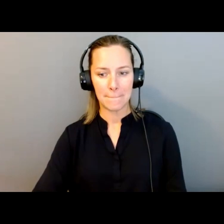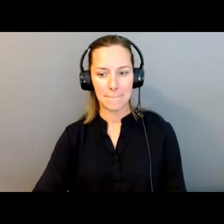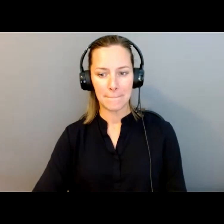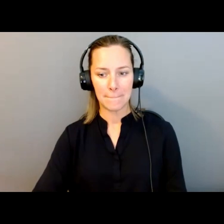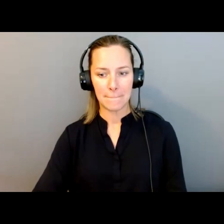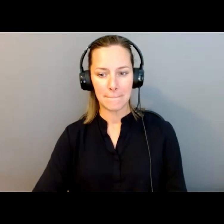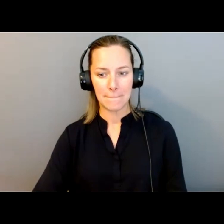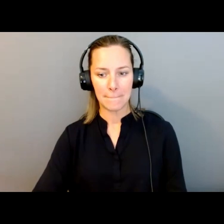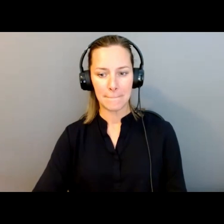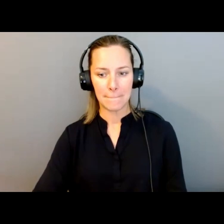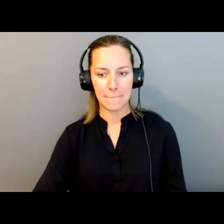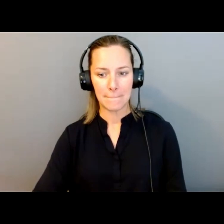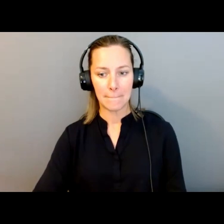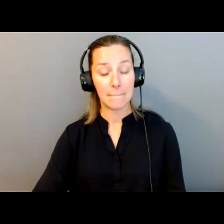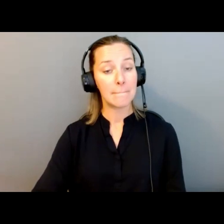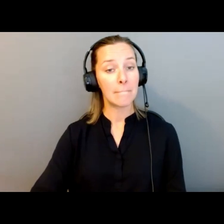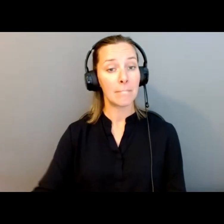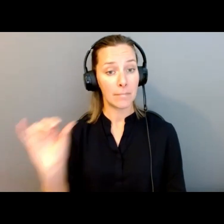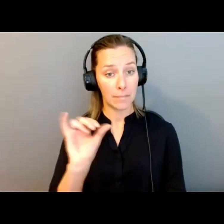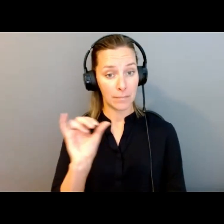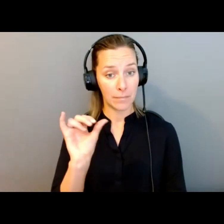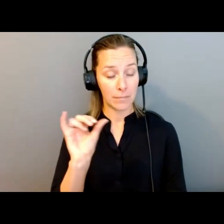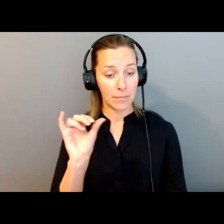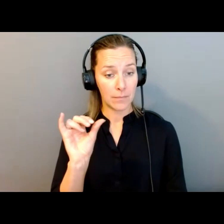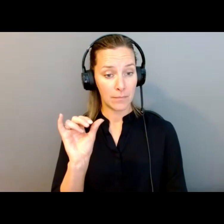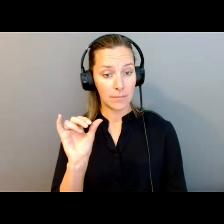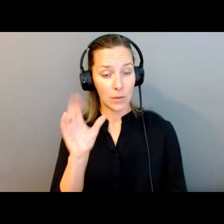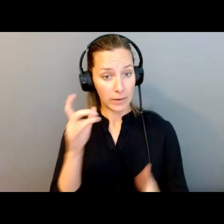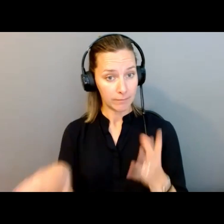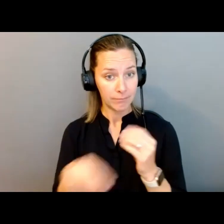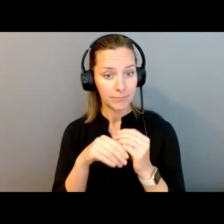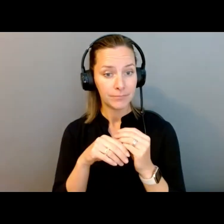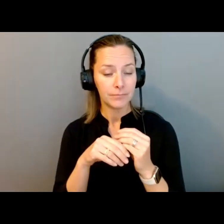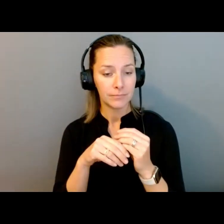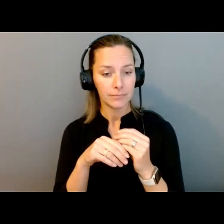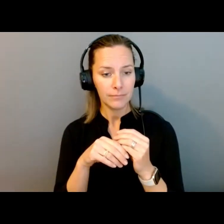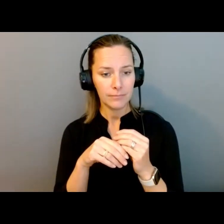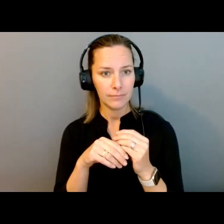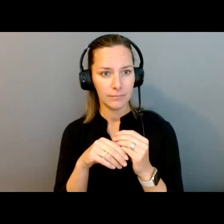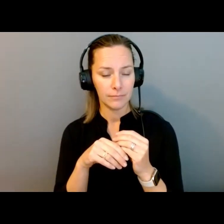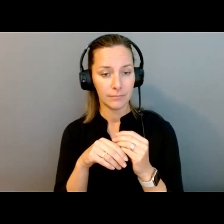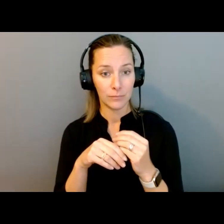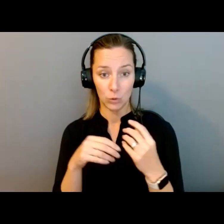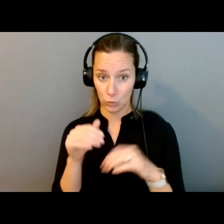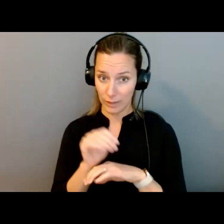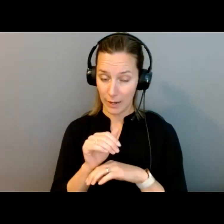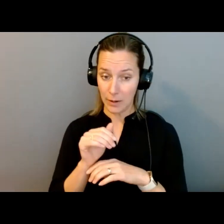And I did also want to note that given this is part two of a four-part series,